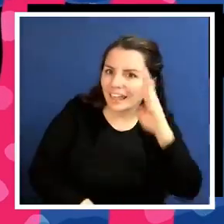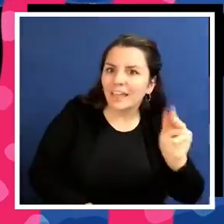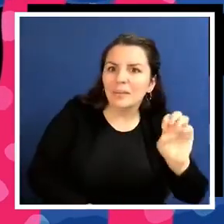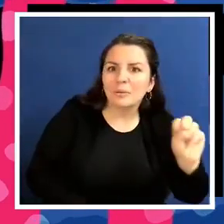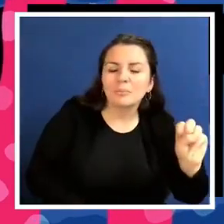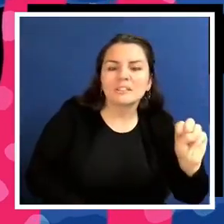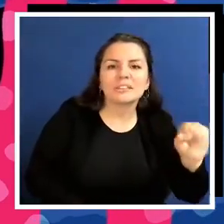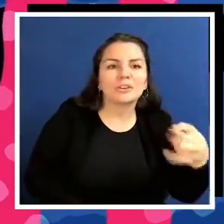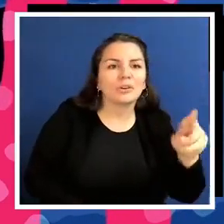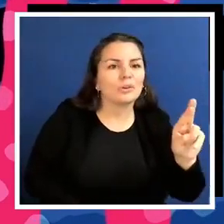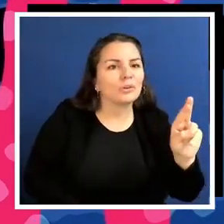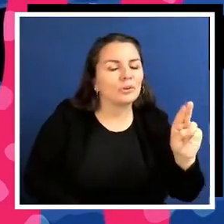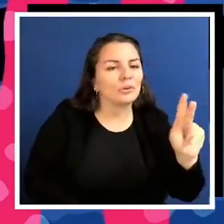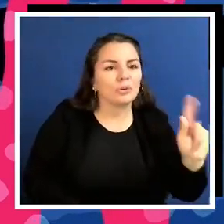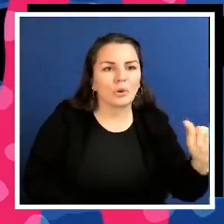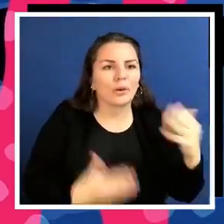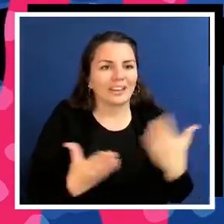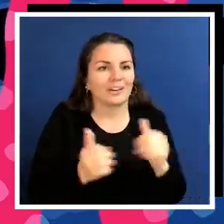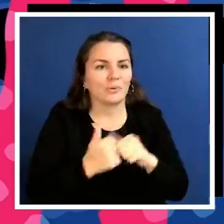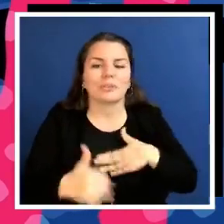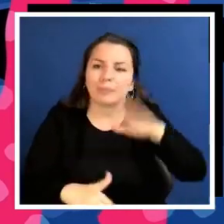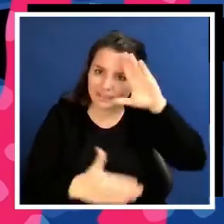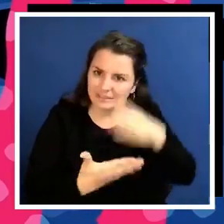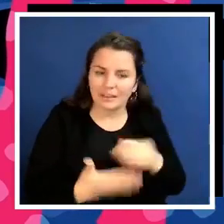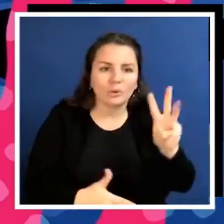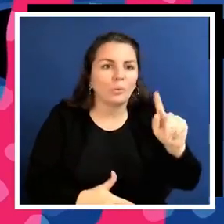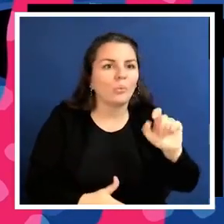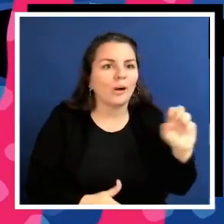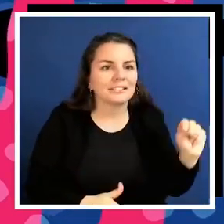THERE ARE MILLIONS OF AMERICANS